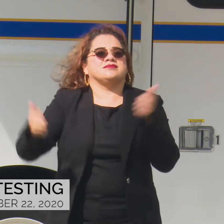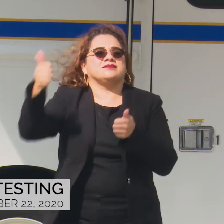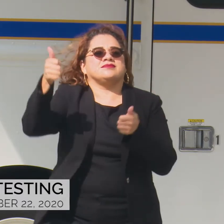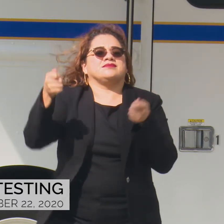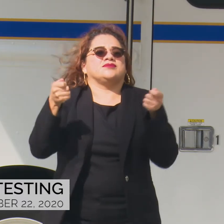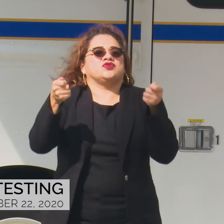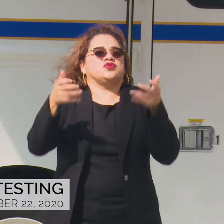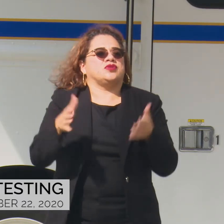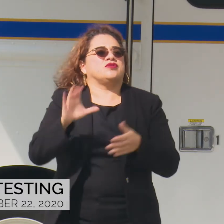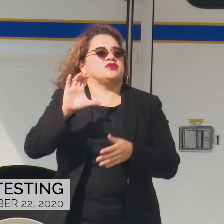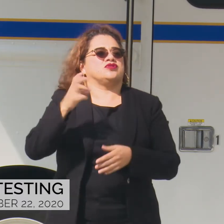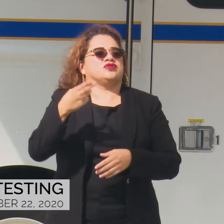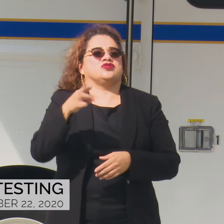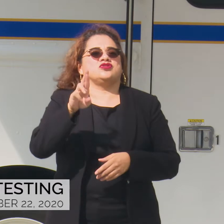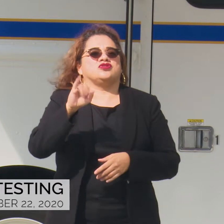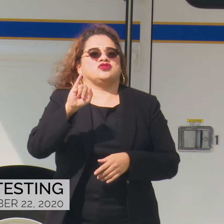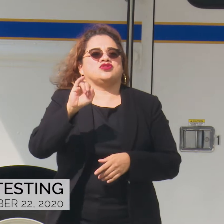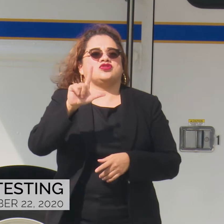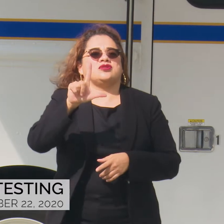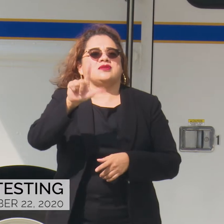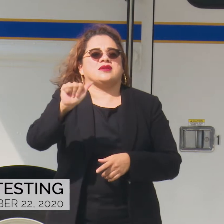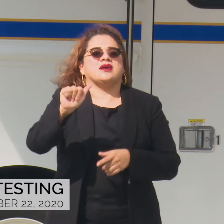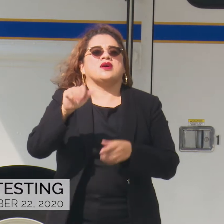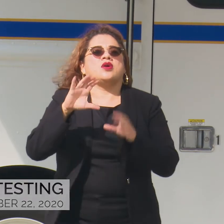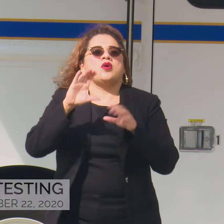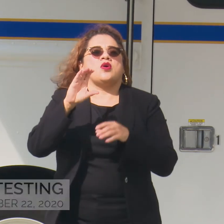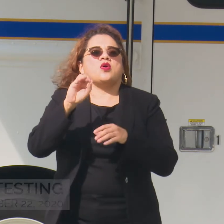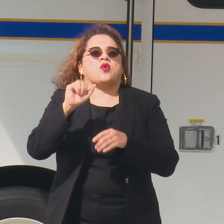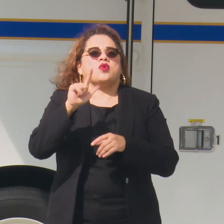humane immigrant rights, and also our state senator Lena